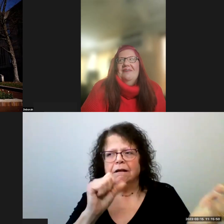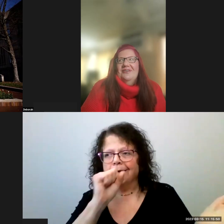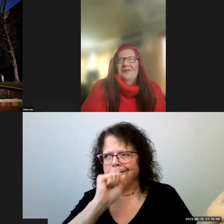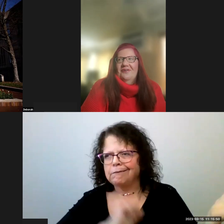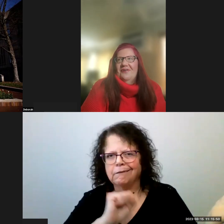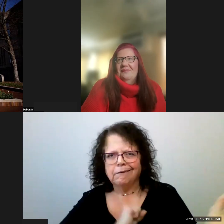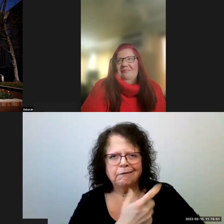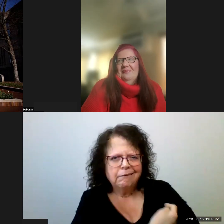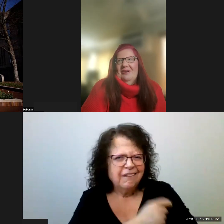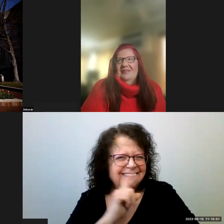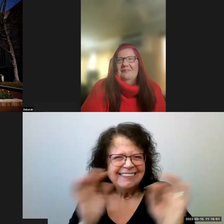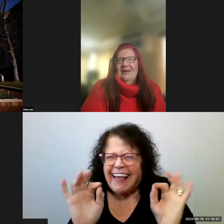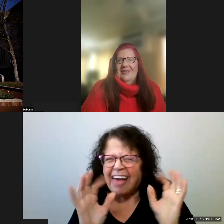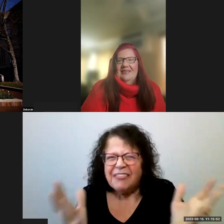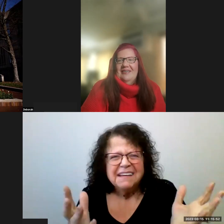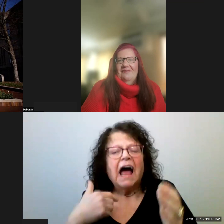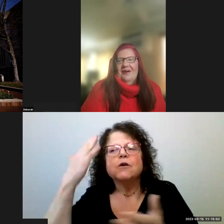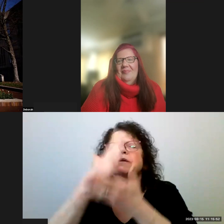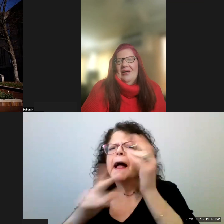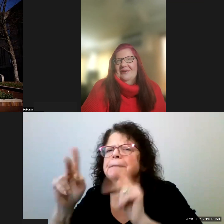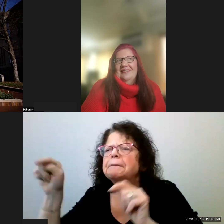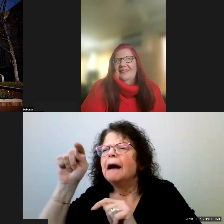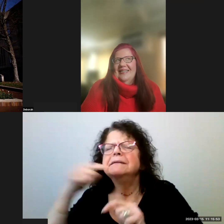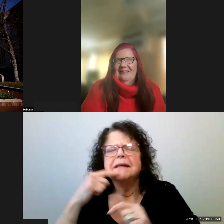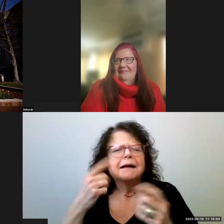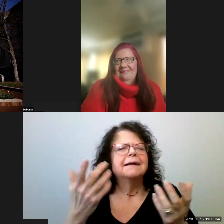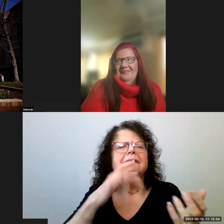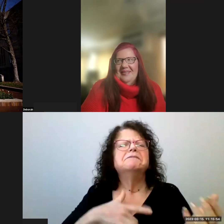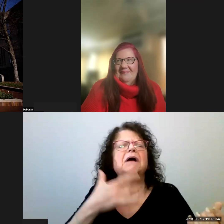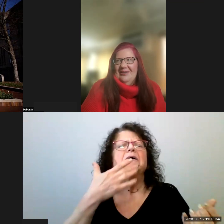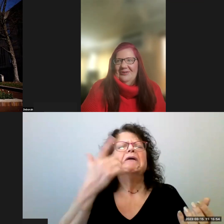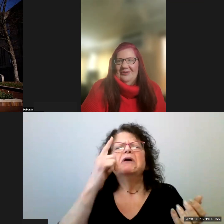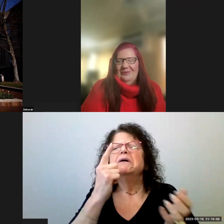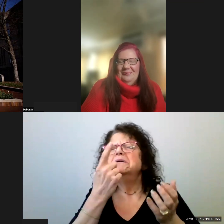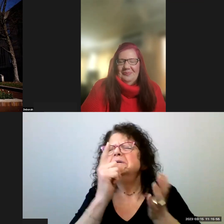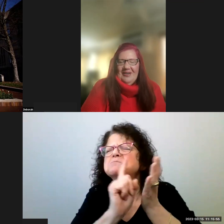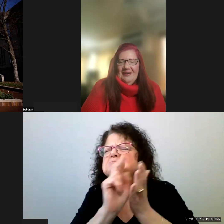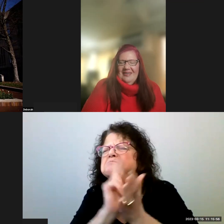is you don't feel very good sometimes the next day for a couple of hours. It's nothing